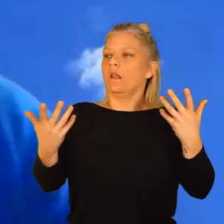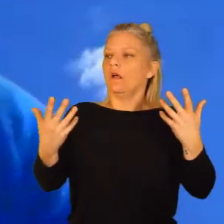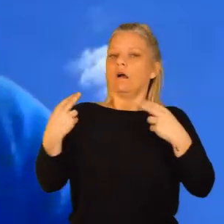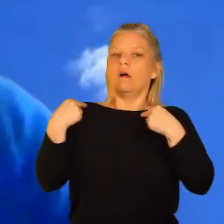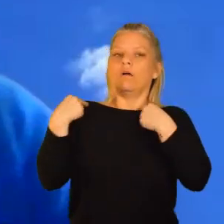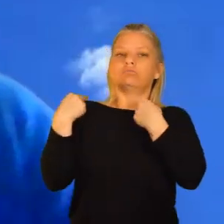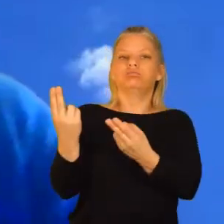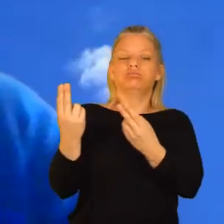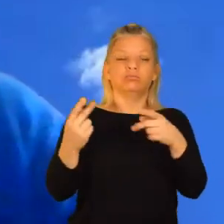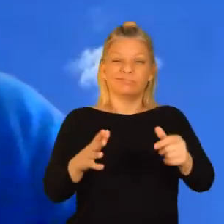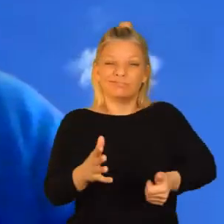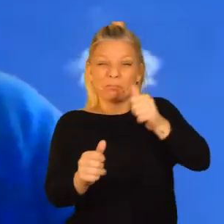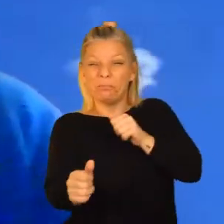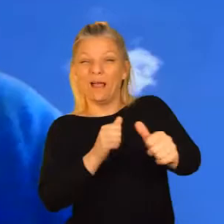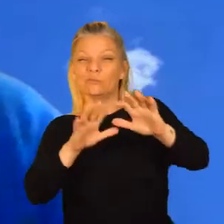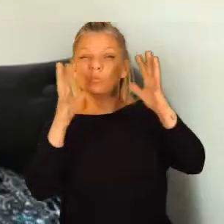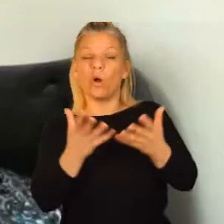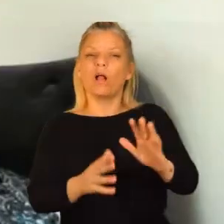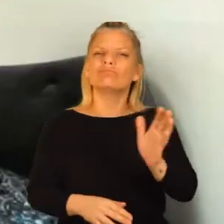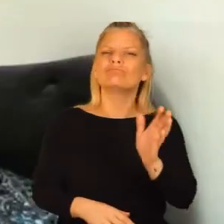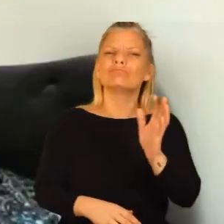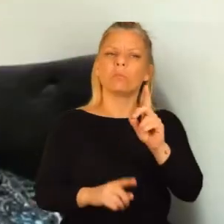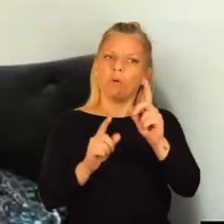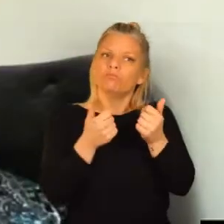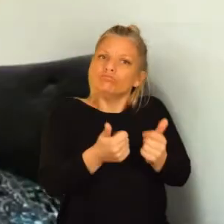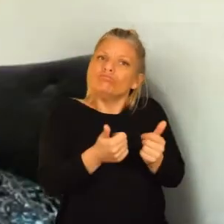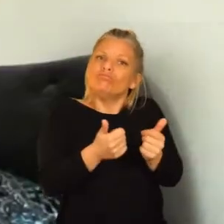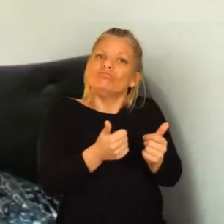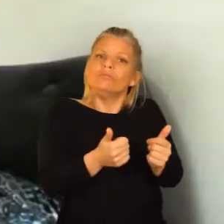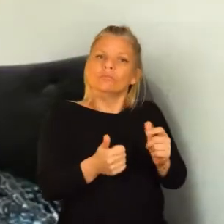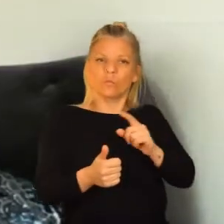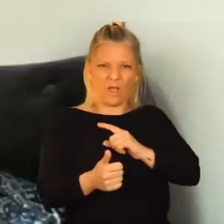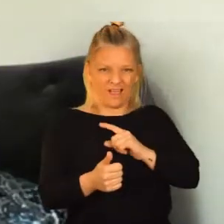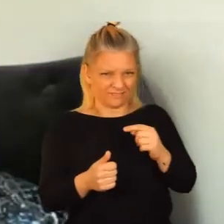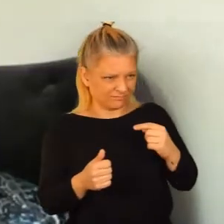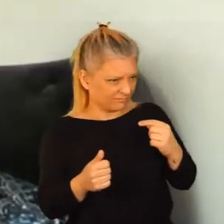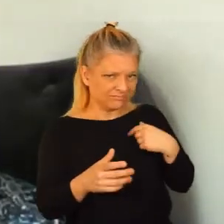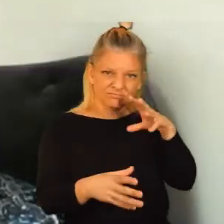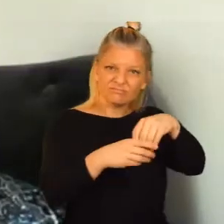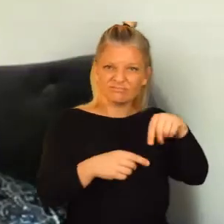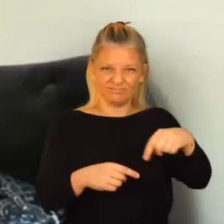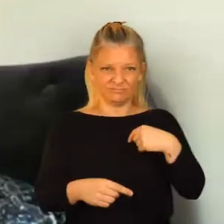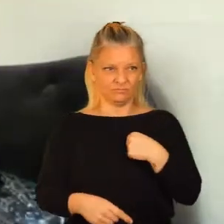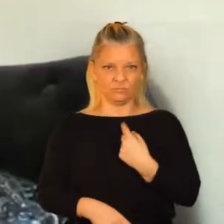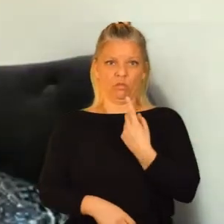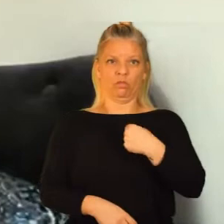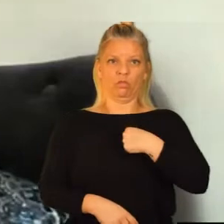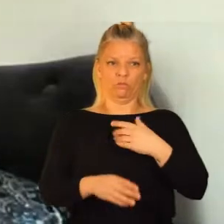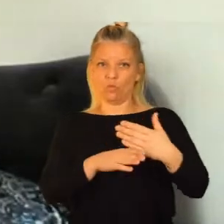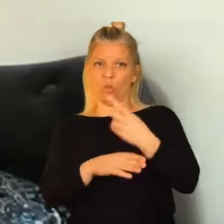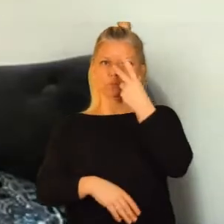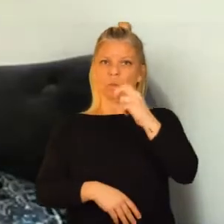good but I was only in my early 20s everyone else was like 35 plus, 40 plus ,which now doesn't feel